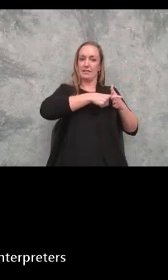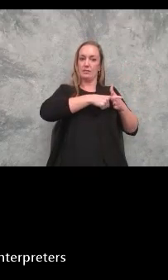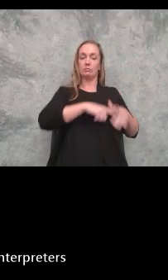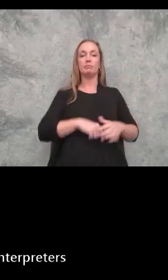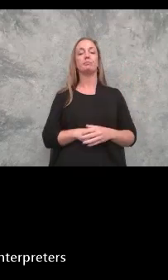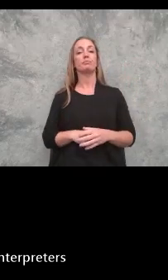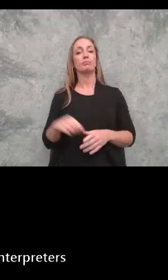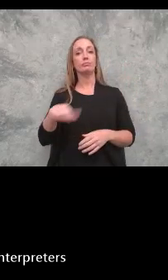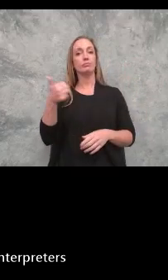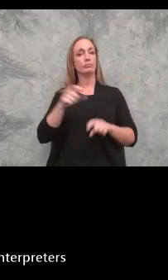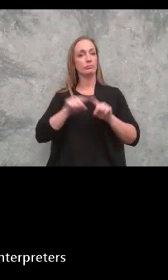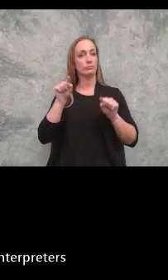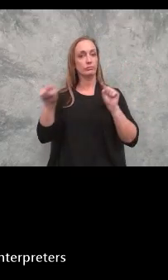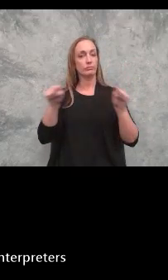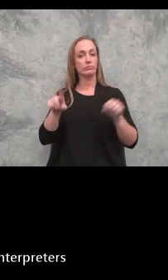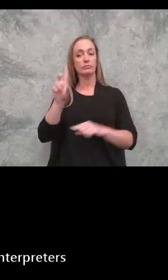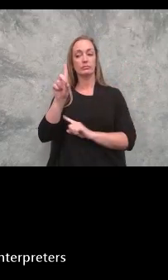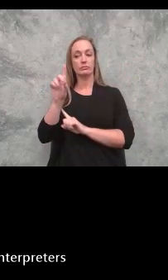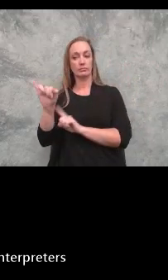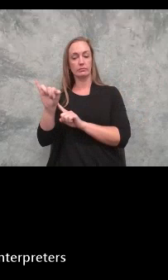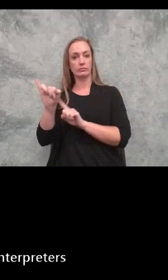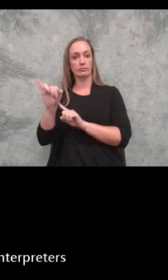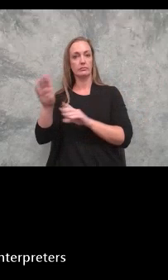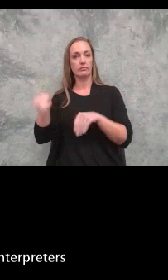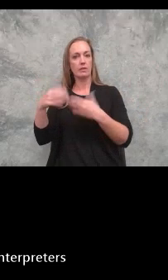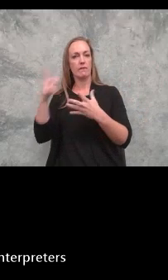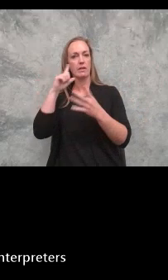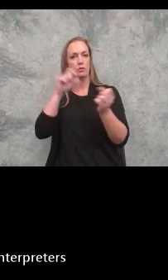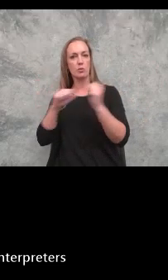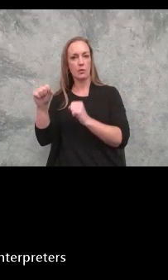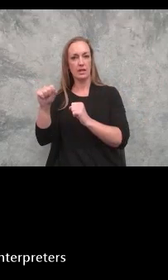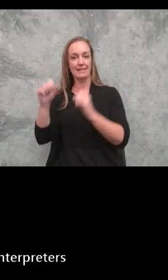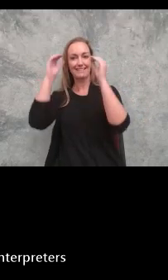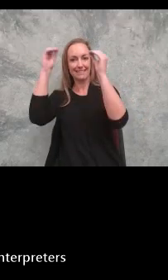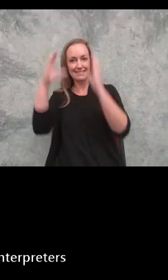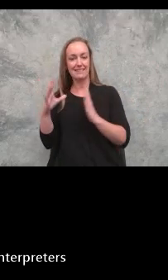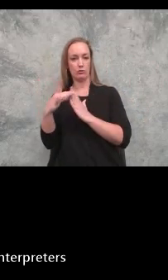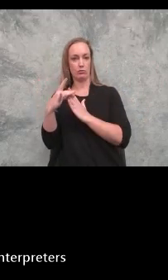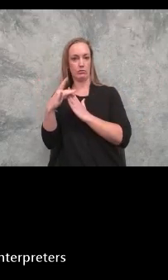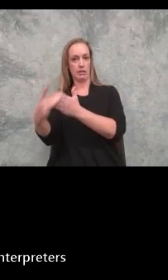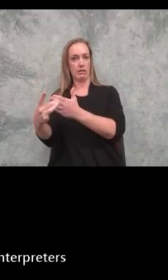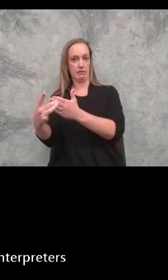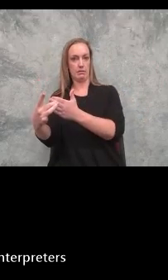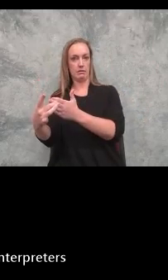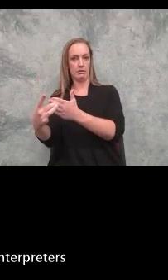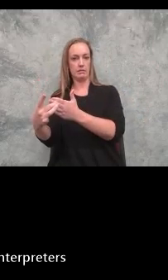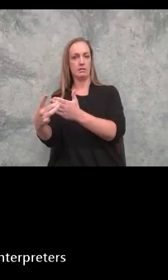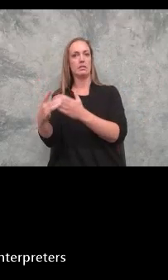difference is that DI provides strategies that are teacher directed, as teachers choose which